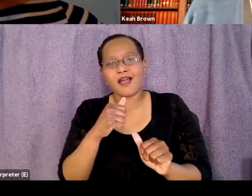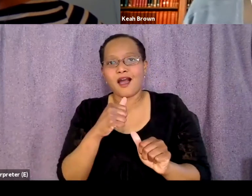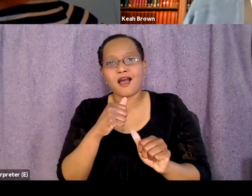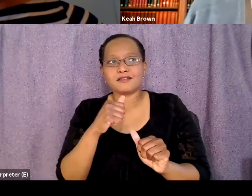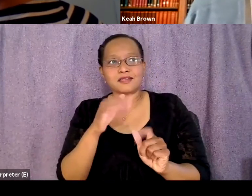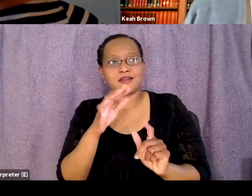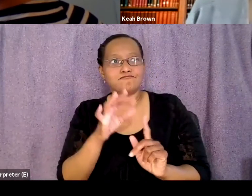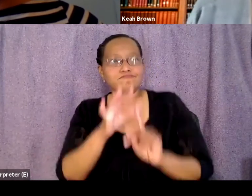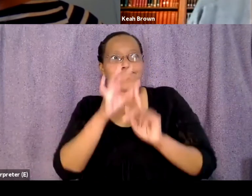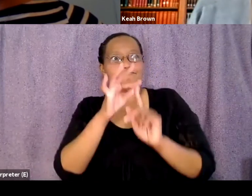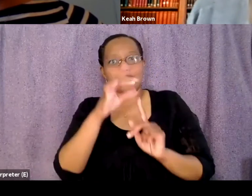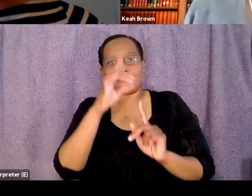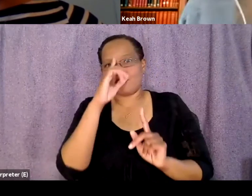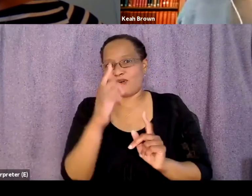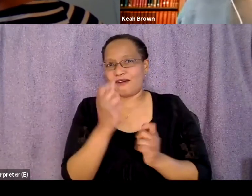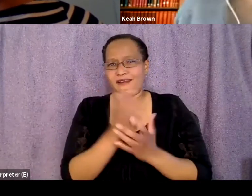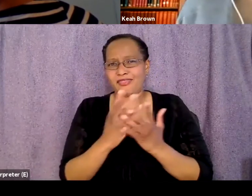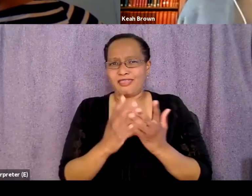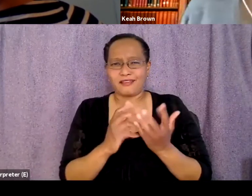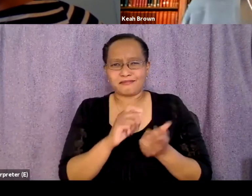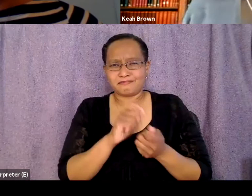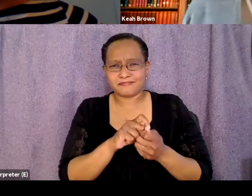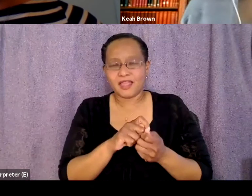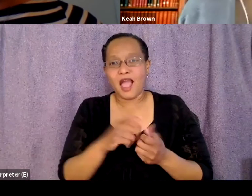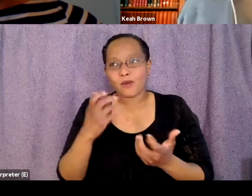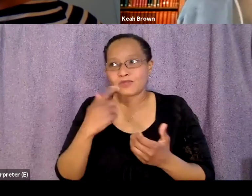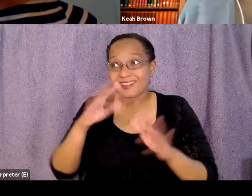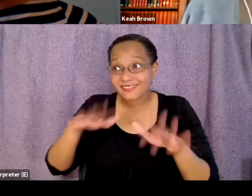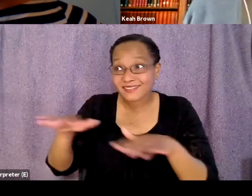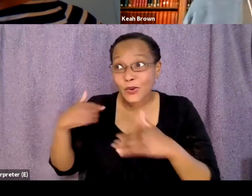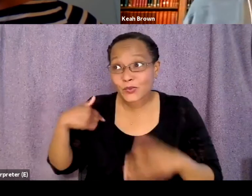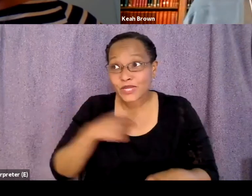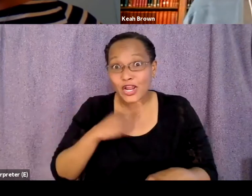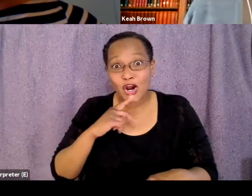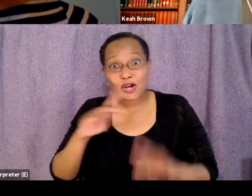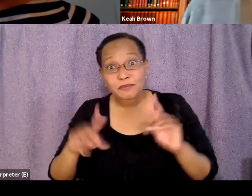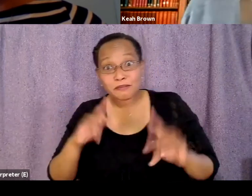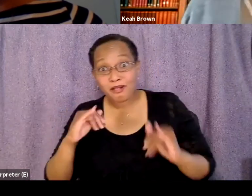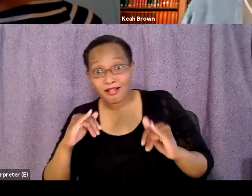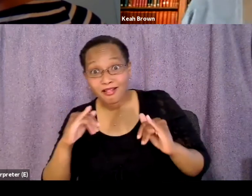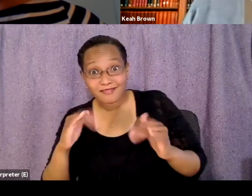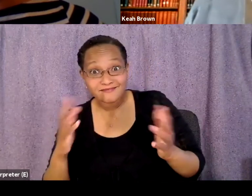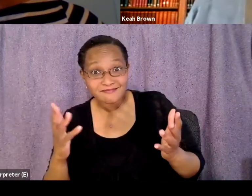so I wouldn't have to always be like hey guess what where people to where people as well you know that would be nice.